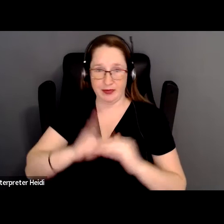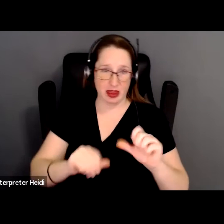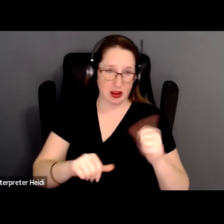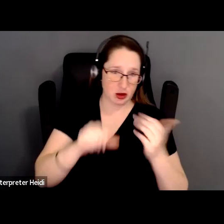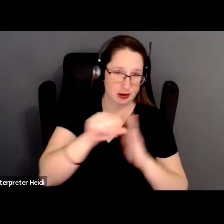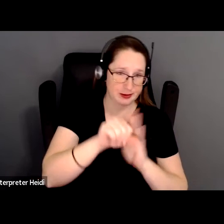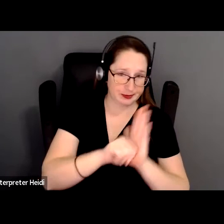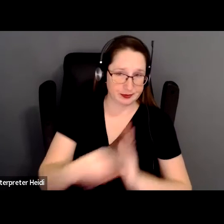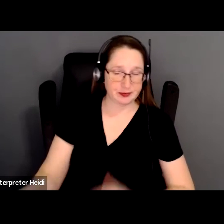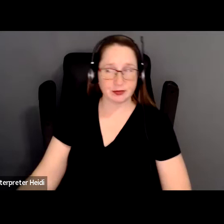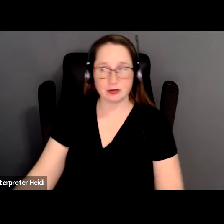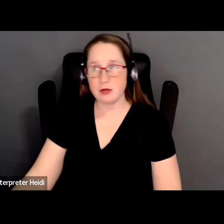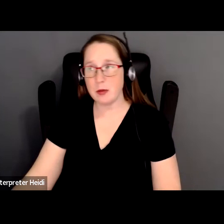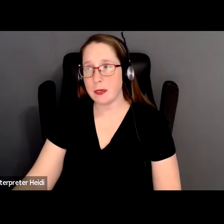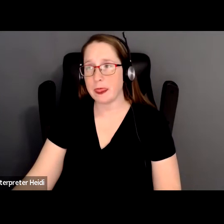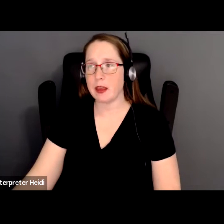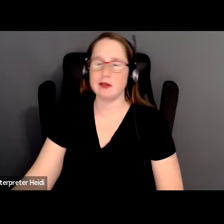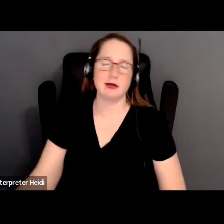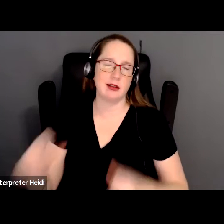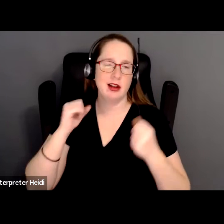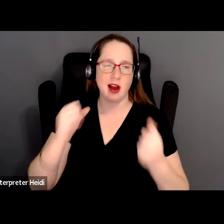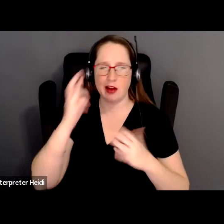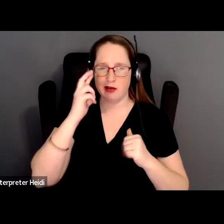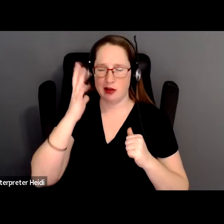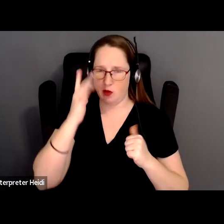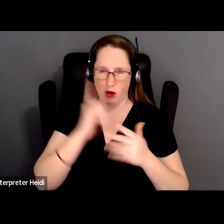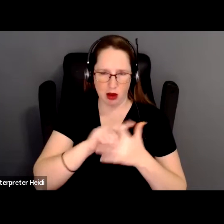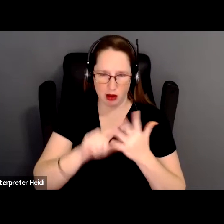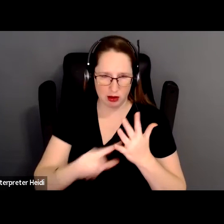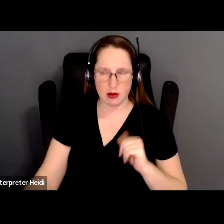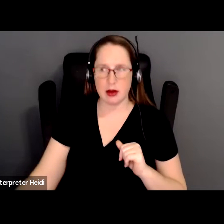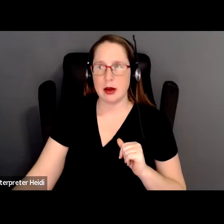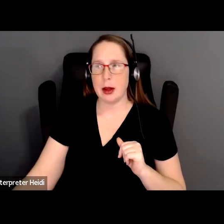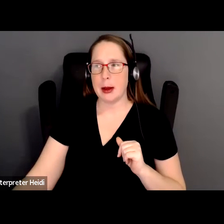Now, there's a lot of reasons for these differences, and